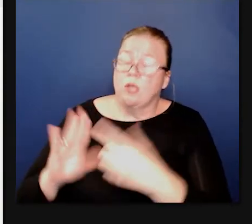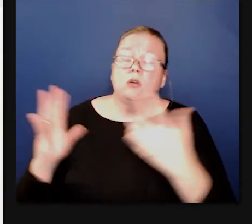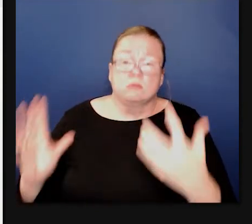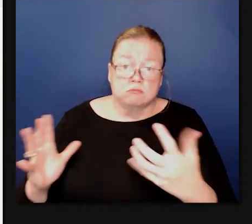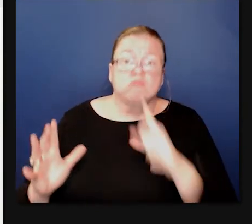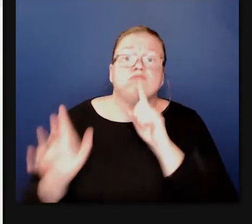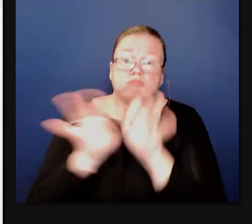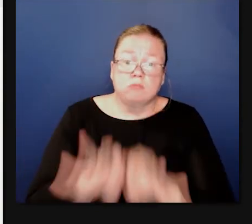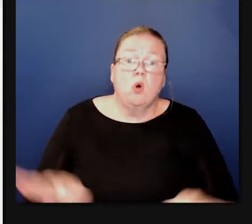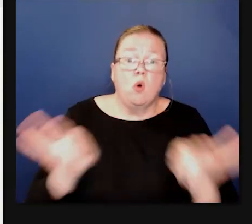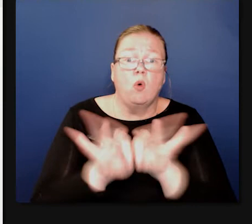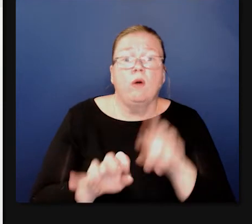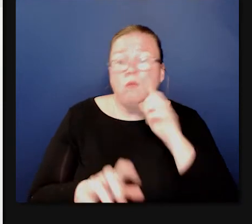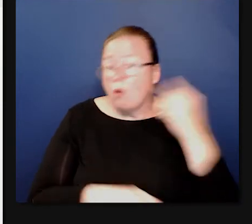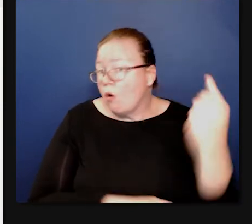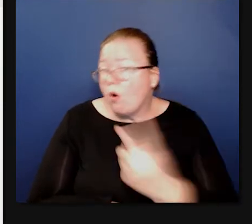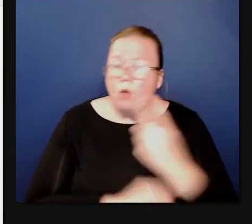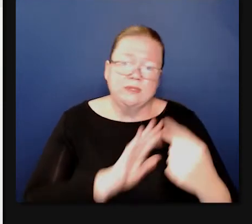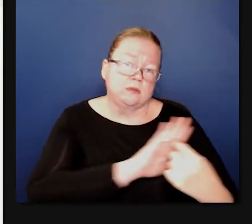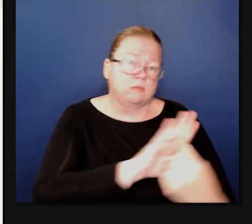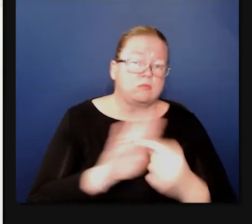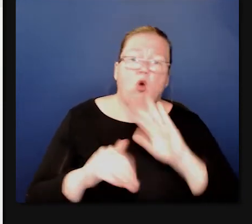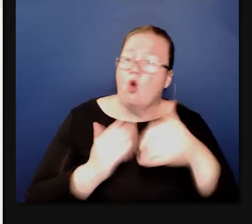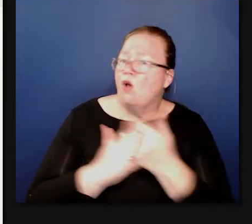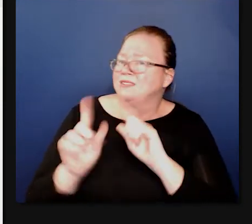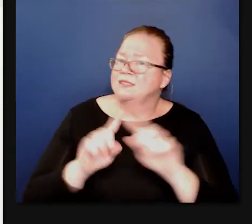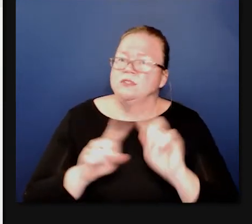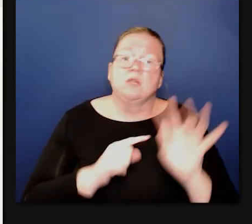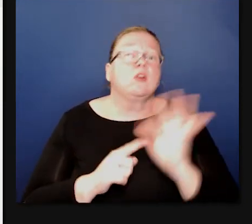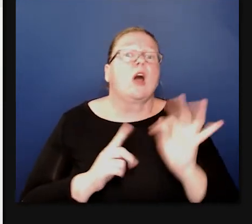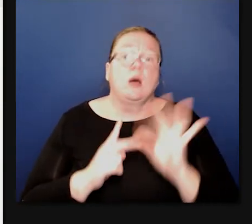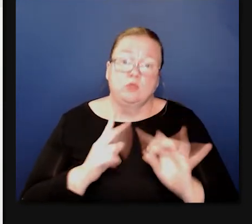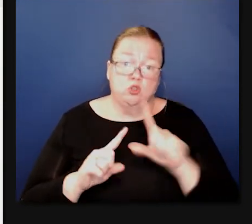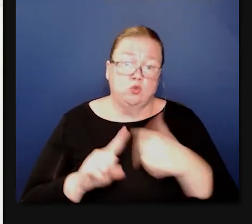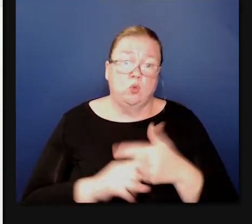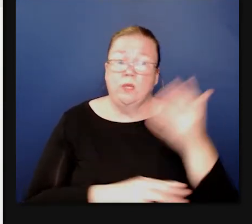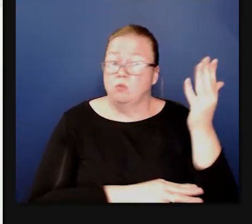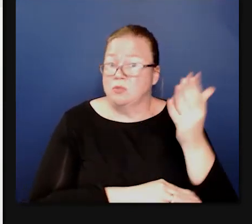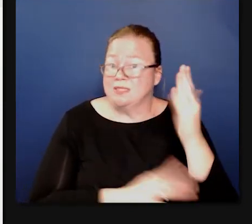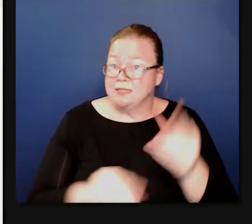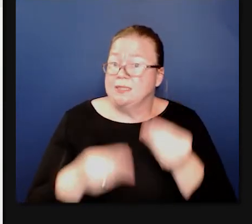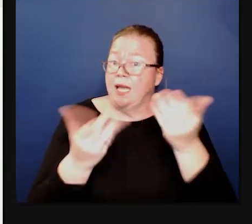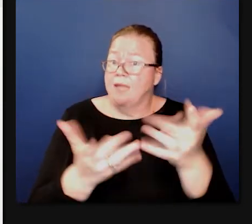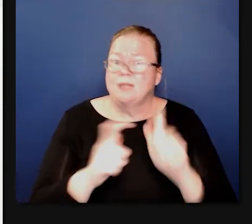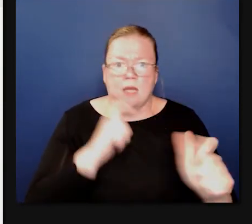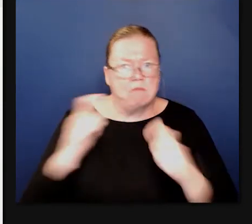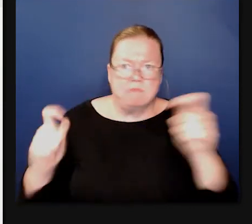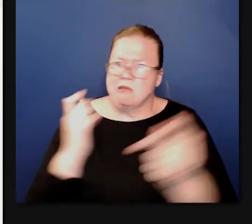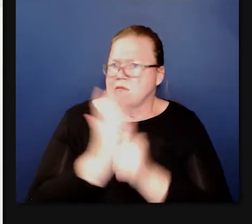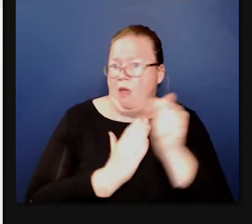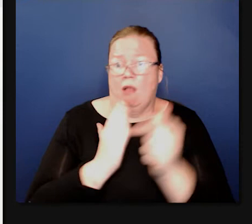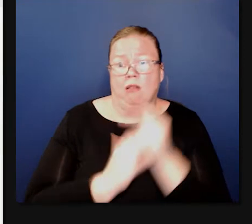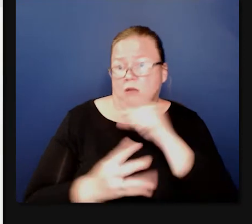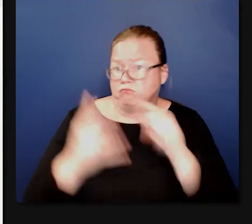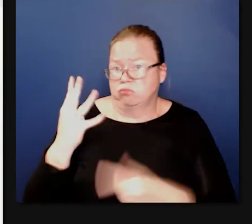it's especially key to constantly display all these different options when you're presenting a huge catalog of items.